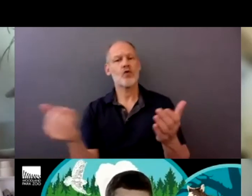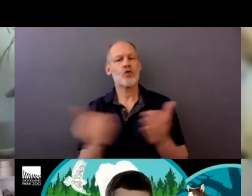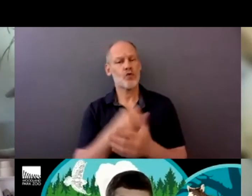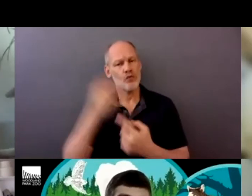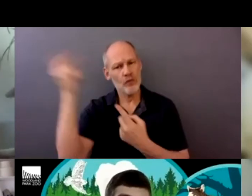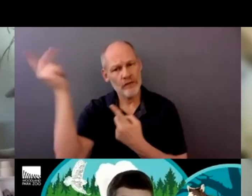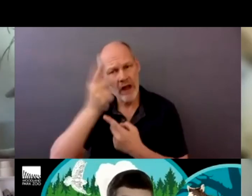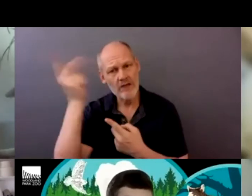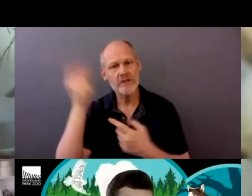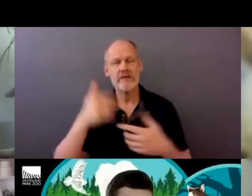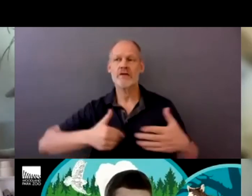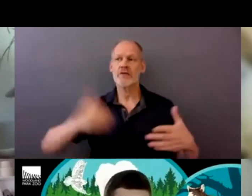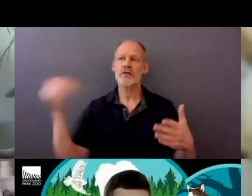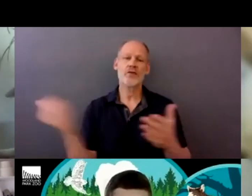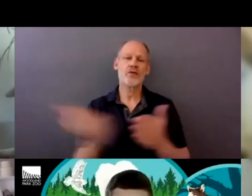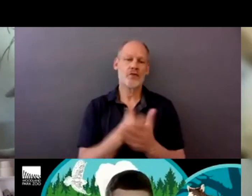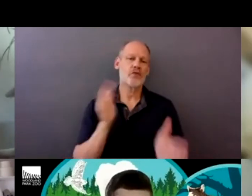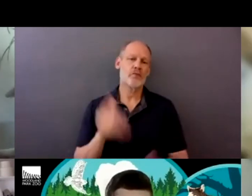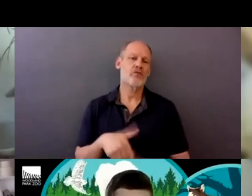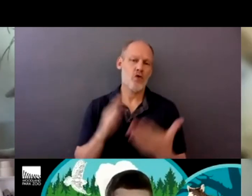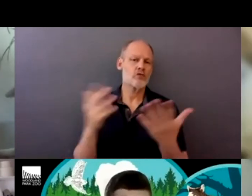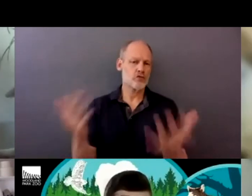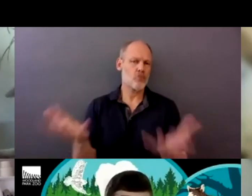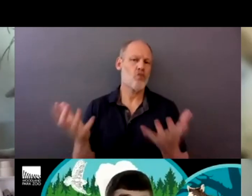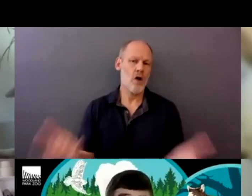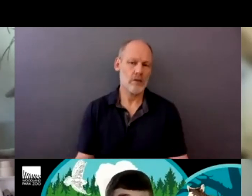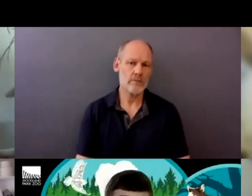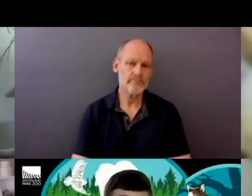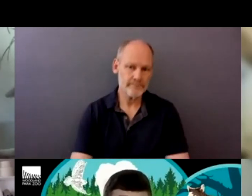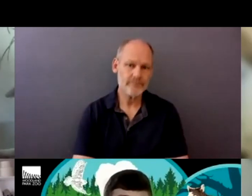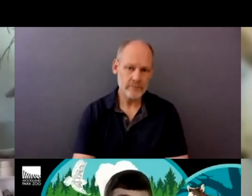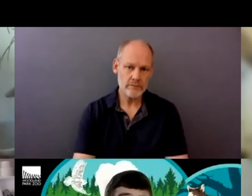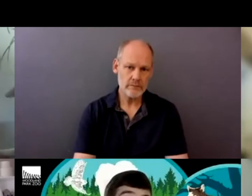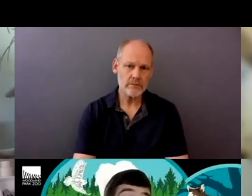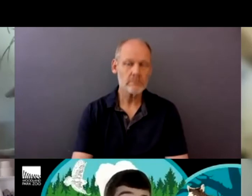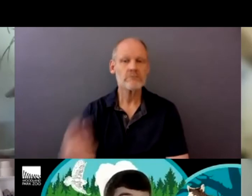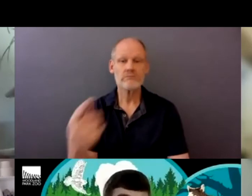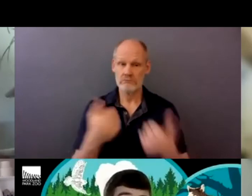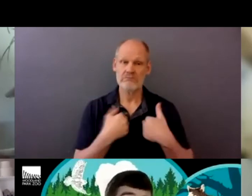greater access to our programming. We also have the inclusion advisory council that is steering